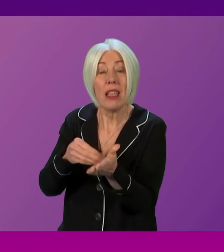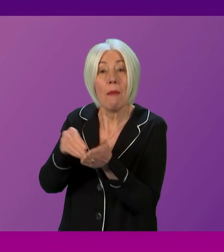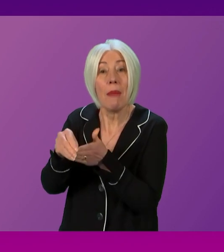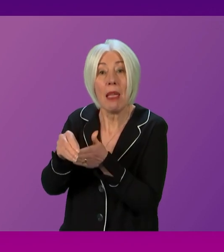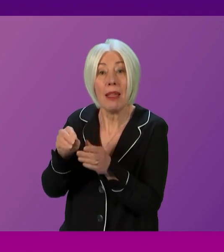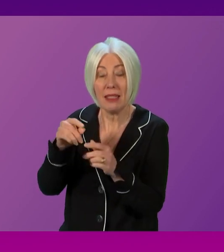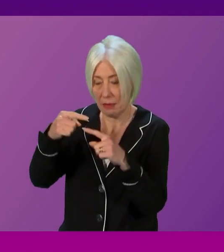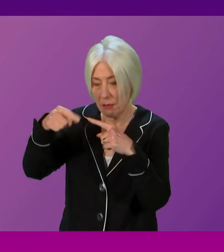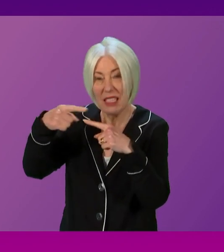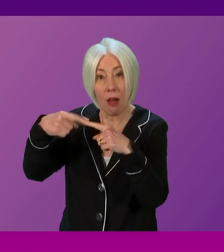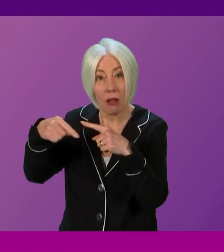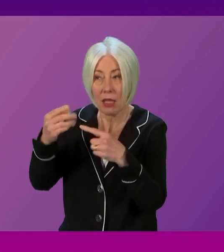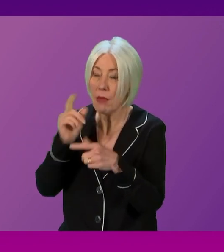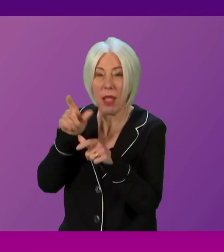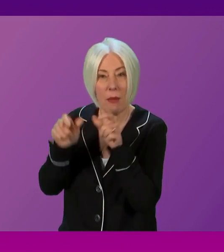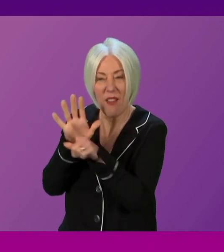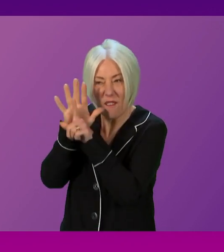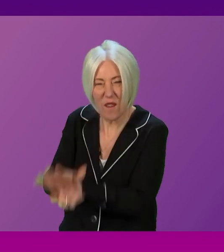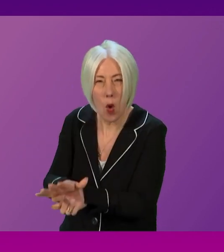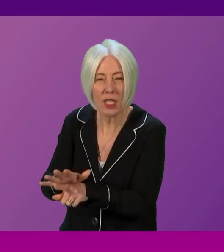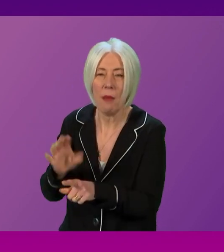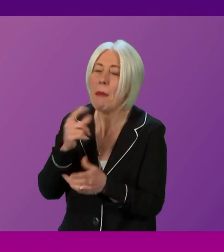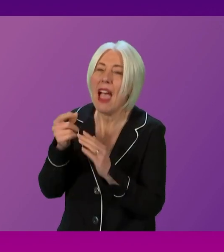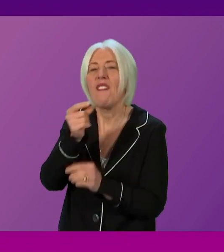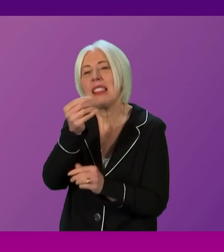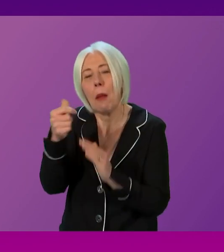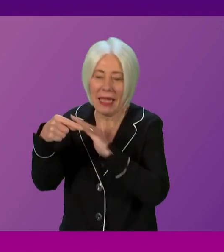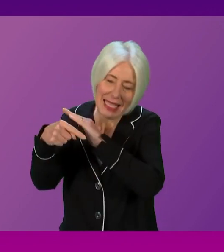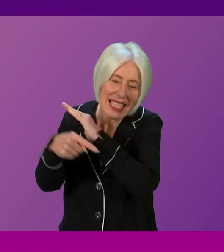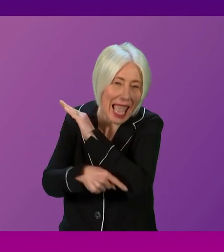those meters, in particular for small amounts of debt during winter, makes matters worse for